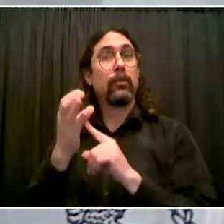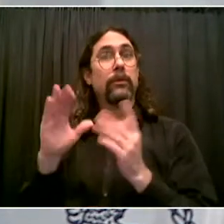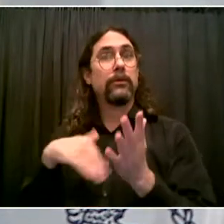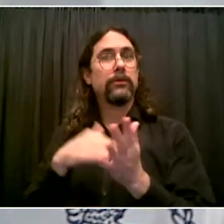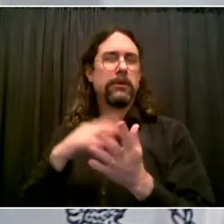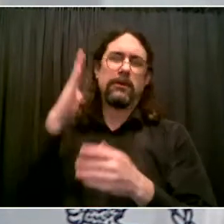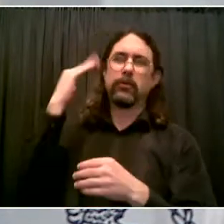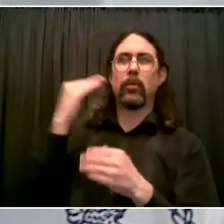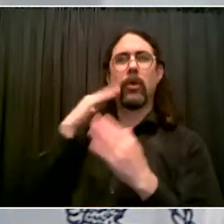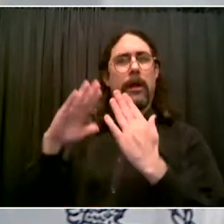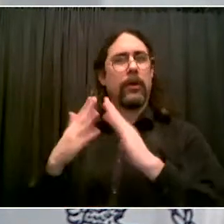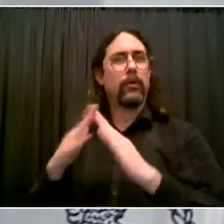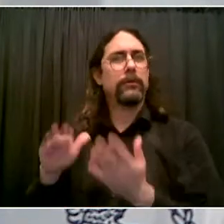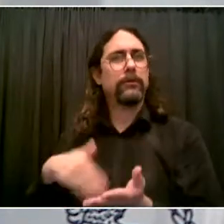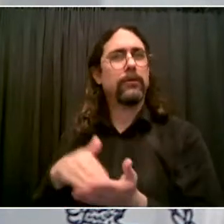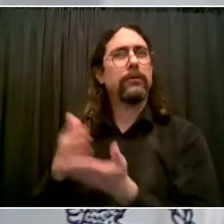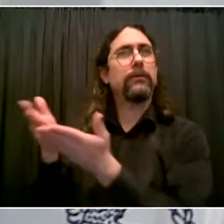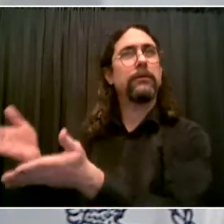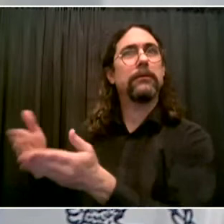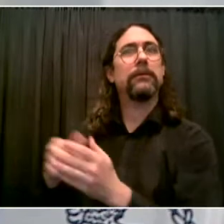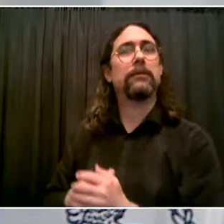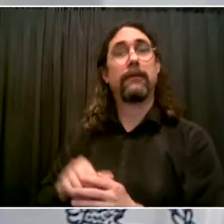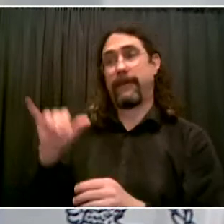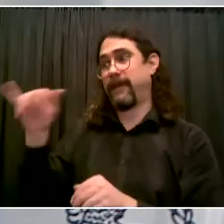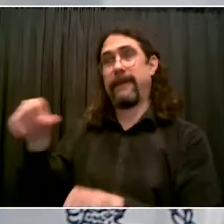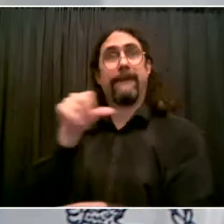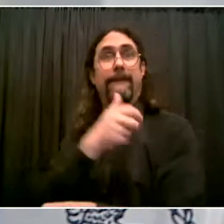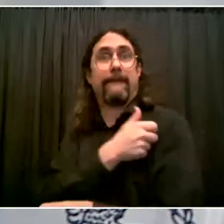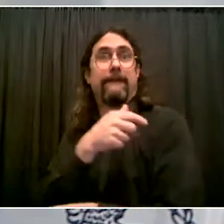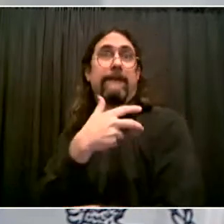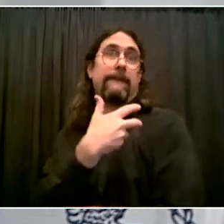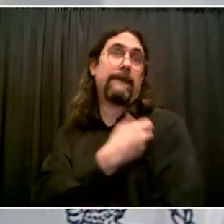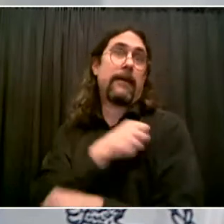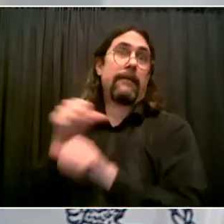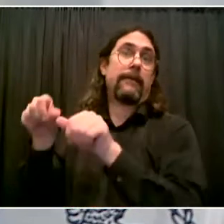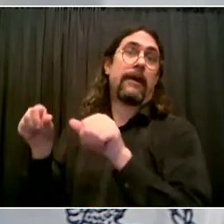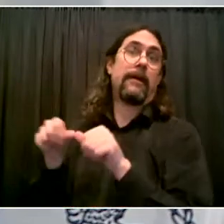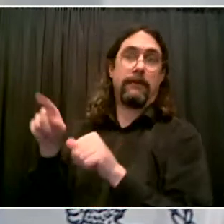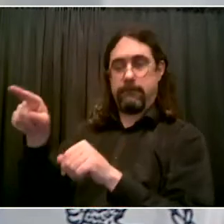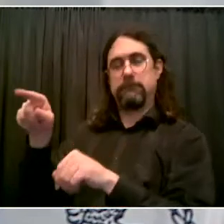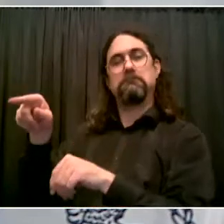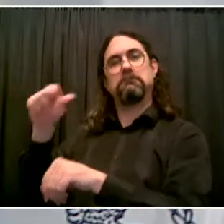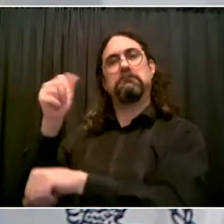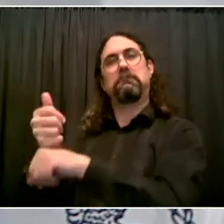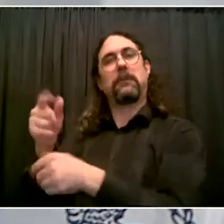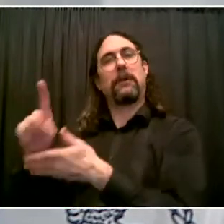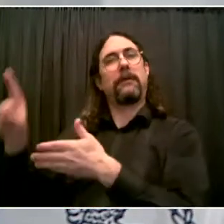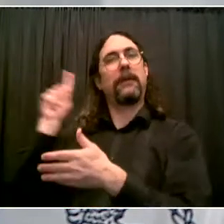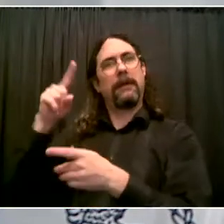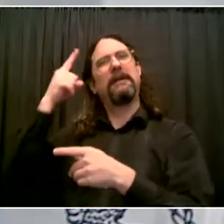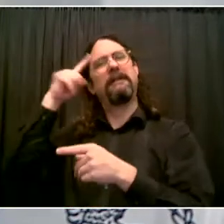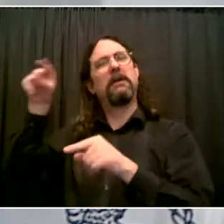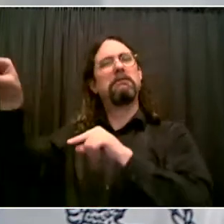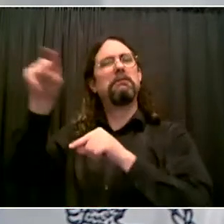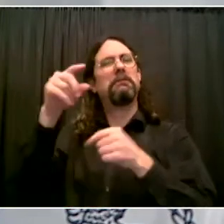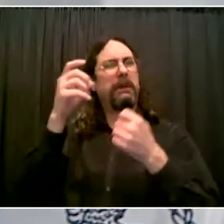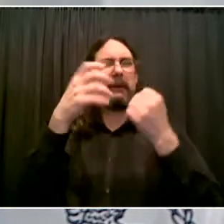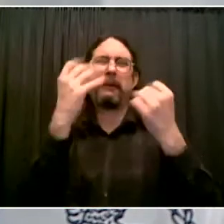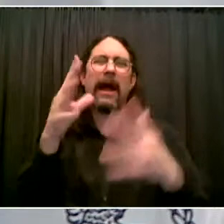QUEENS. THIS IS A SITE THAT DOEEGS RREAT WORK FOR THE COMMUNITY PEOPLE KNOW W HTE GOOD PEOPLE THERE AT A SITE THIS GOING TO